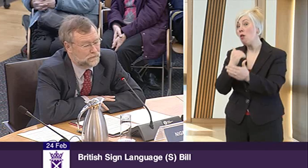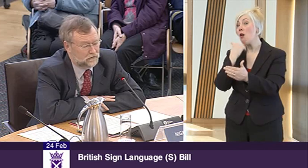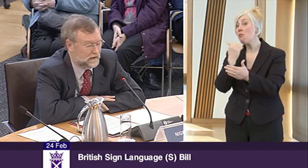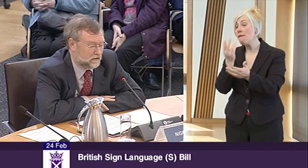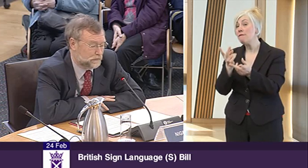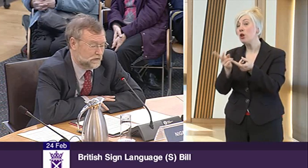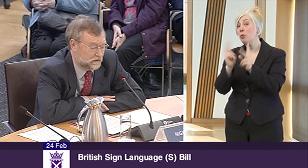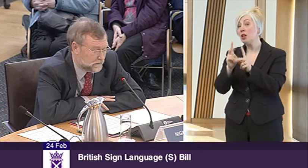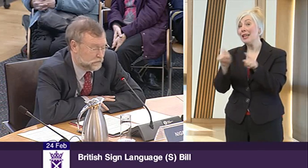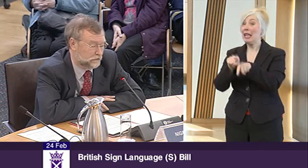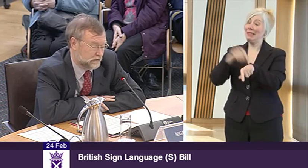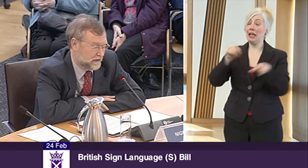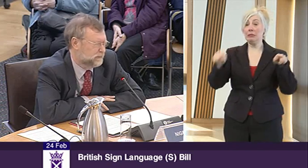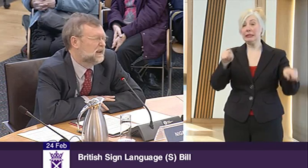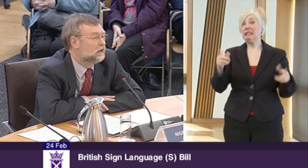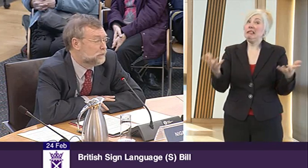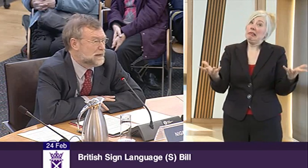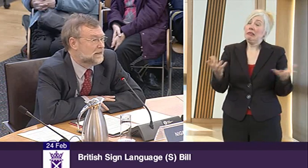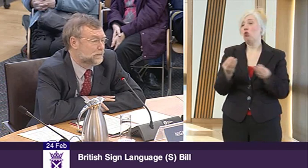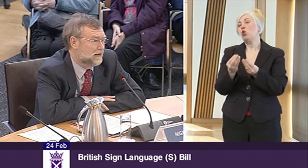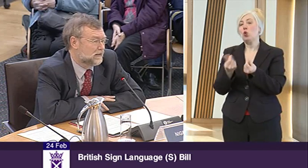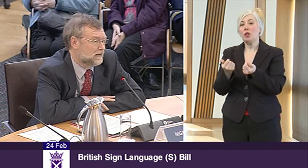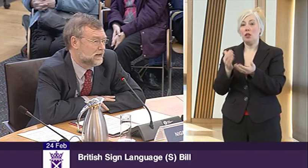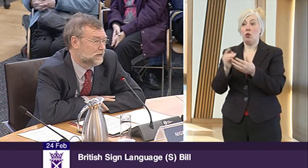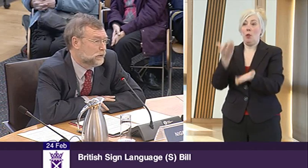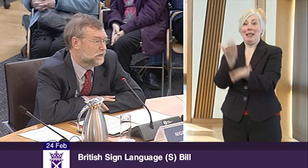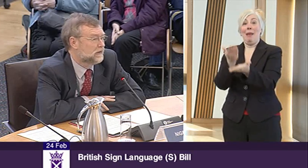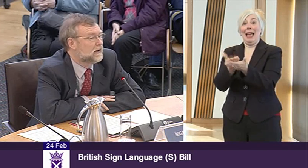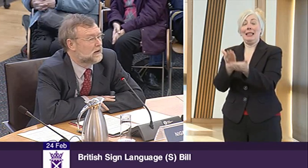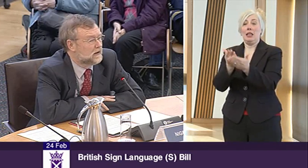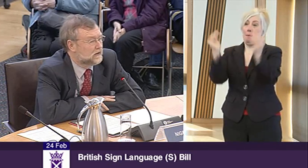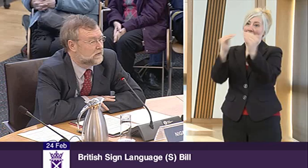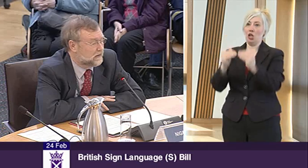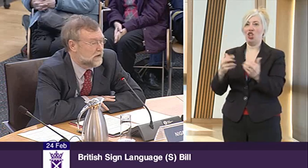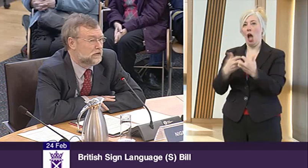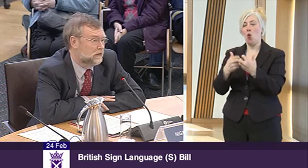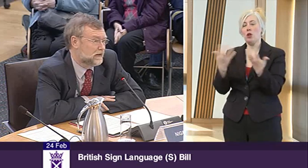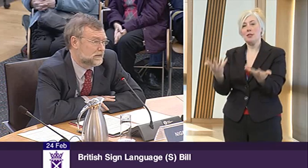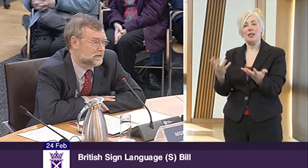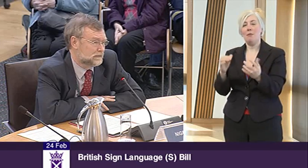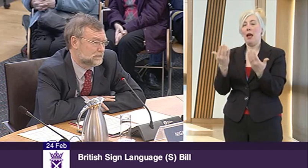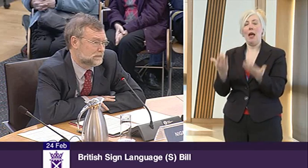that we have sufficient BSL interpreters and resources to meet demand. At the moment, there